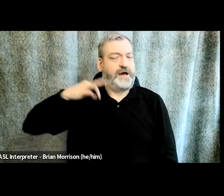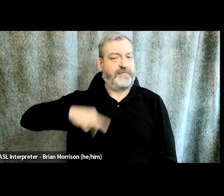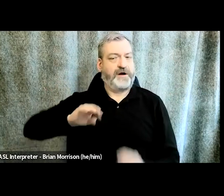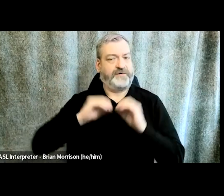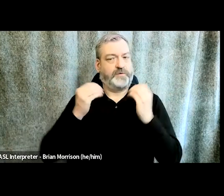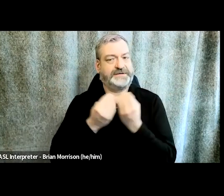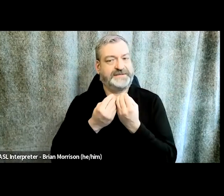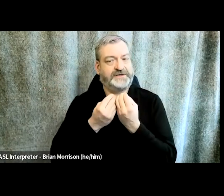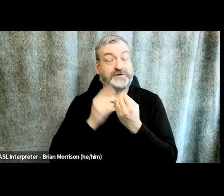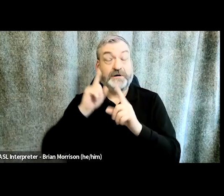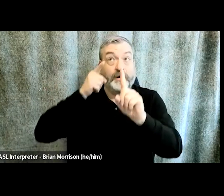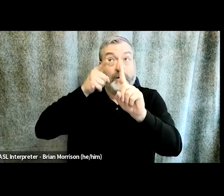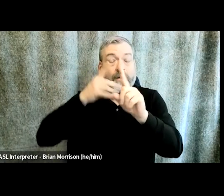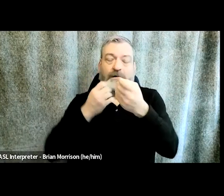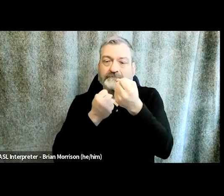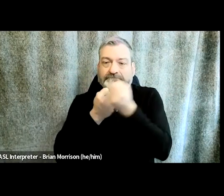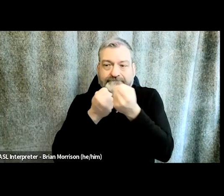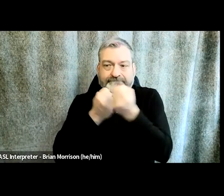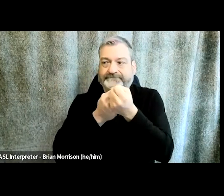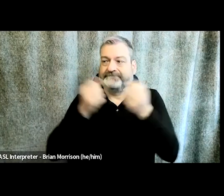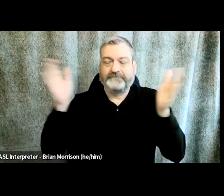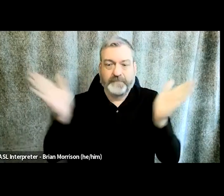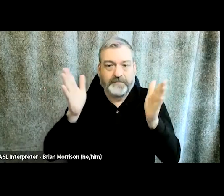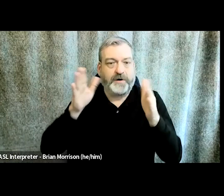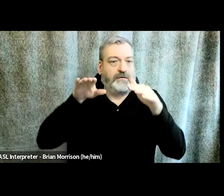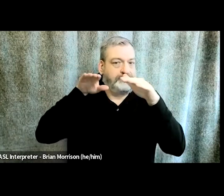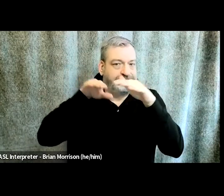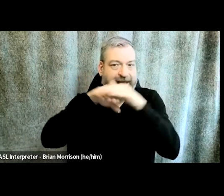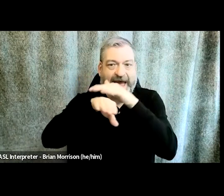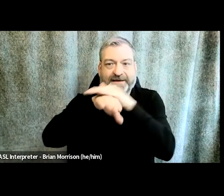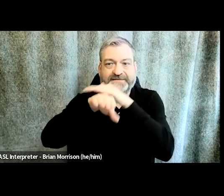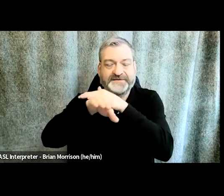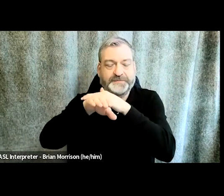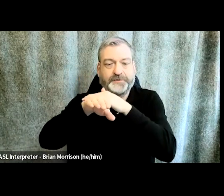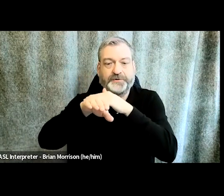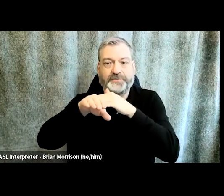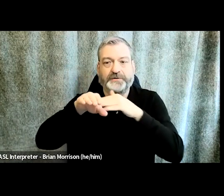and expand accessible opportunities so the full spectrum of society is served.